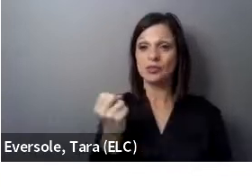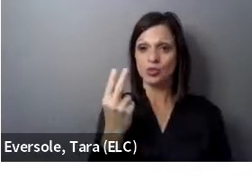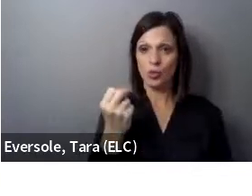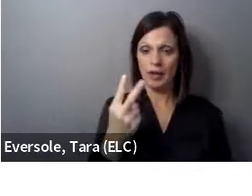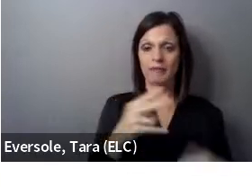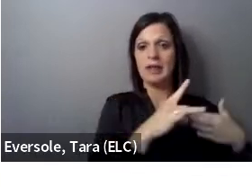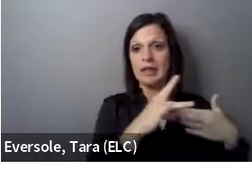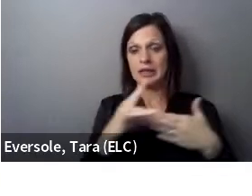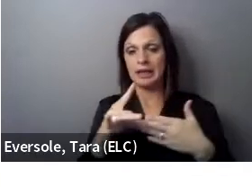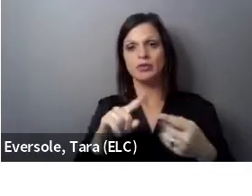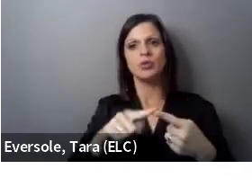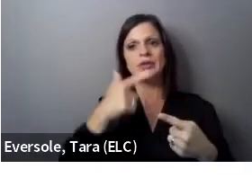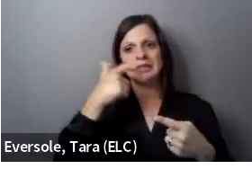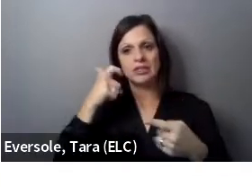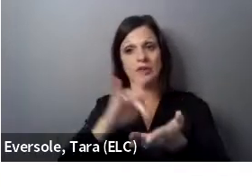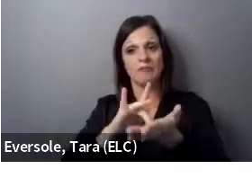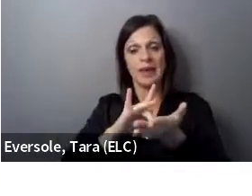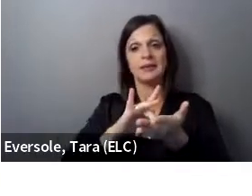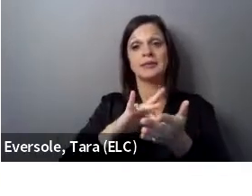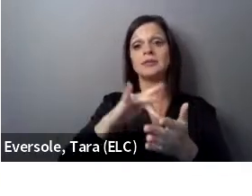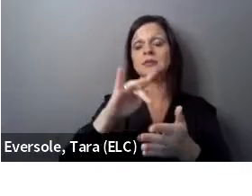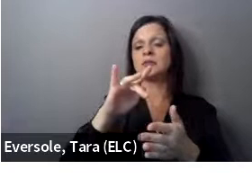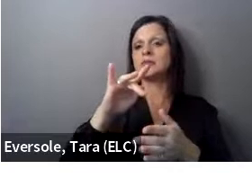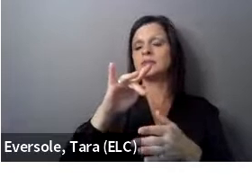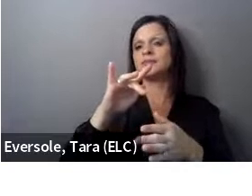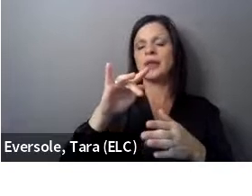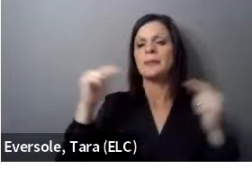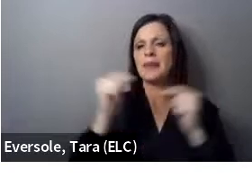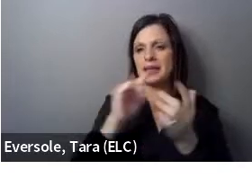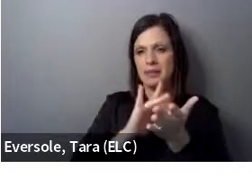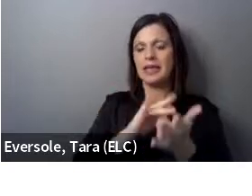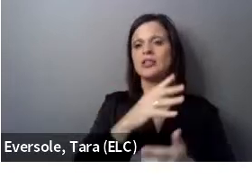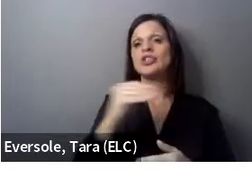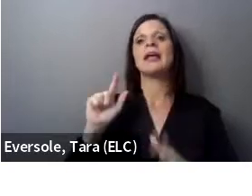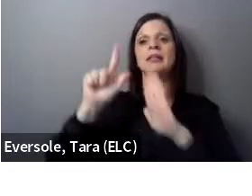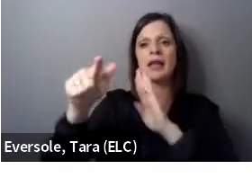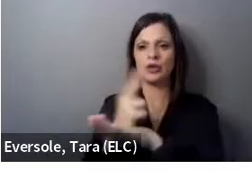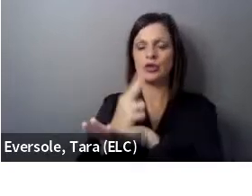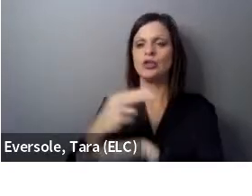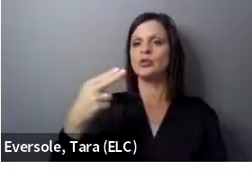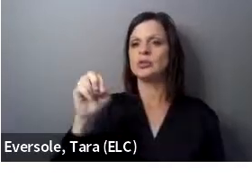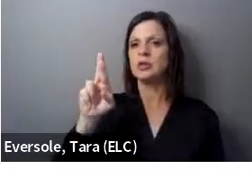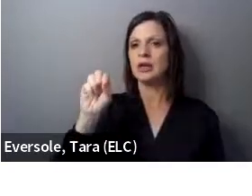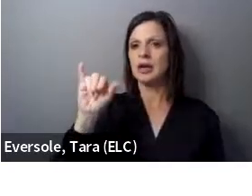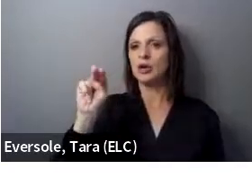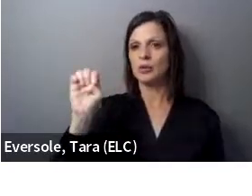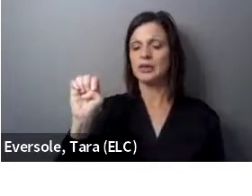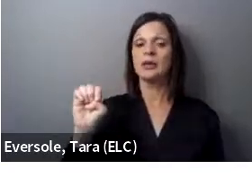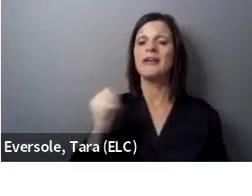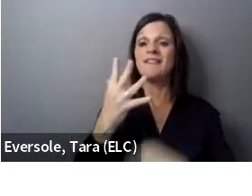hospital – Jessica's – struggled with substance use from the age of 12 – five years ago Jessica was living under the bridge in downtown Cincinnati Ohio